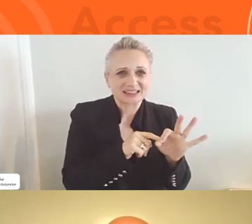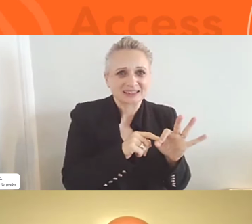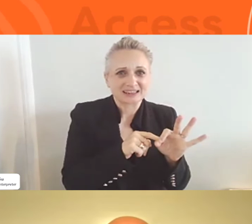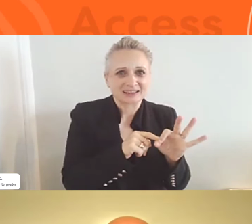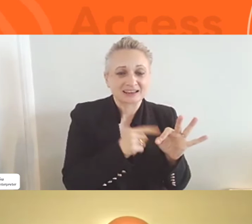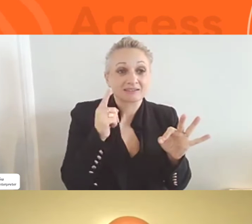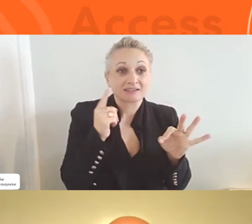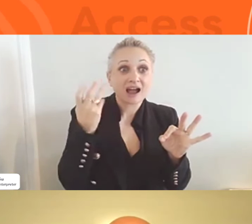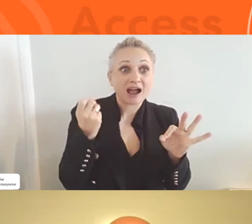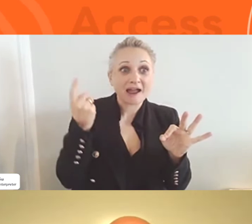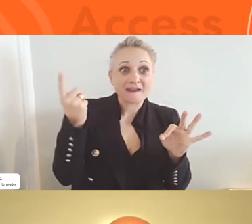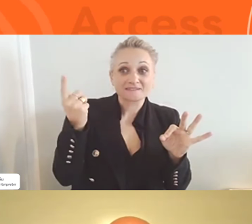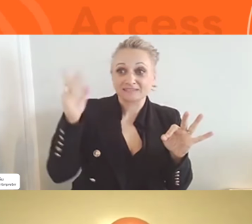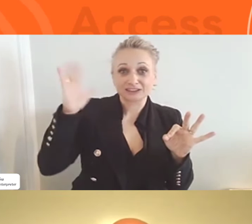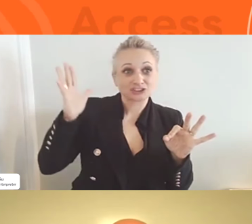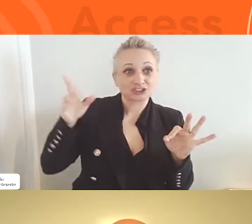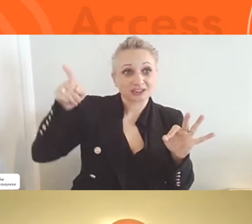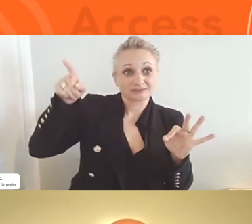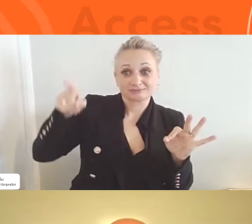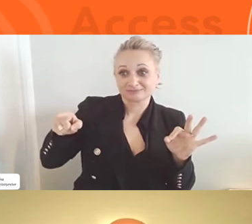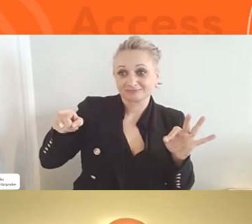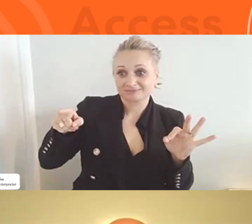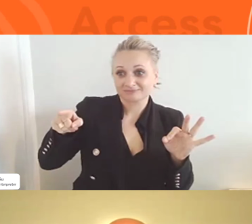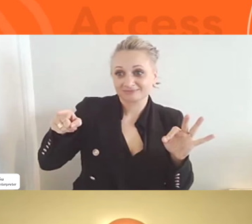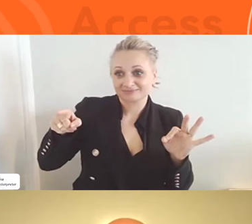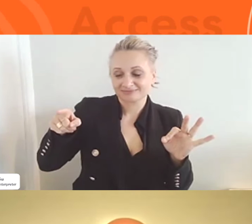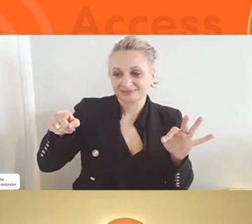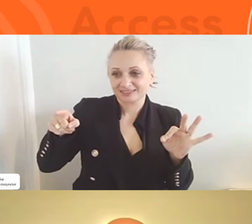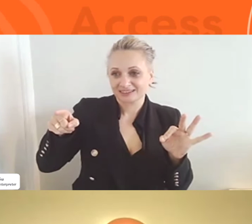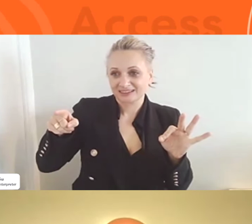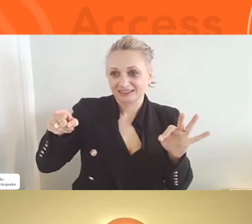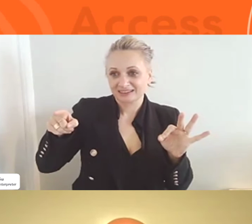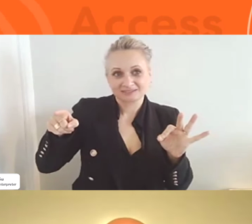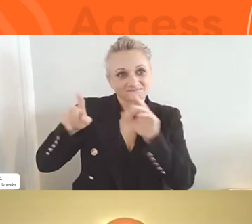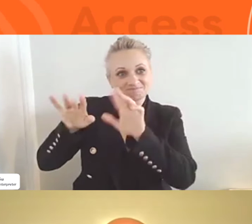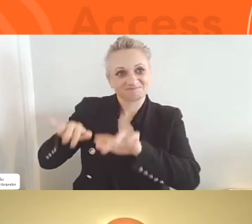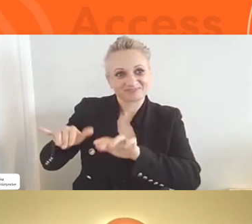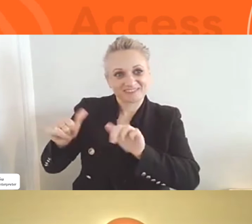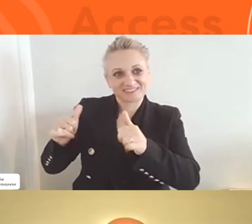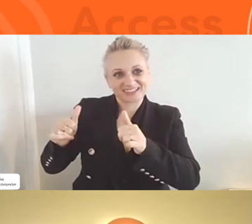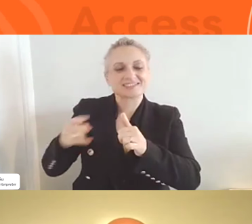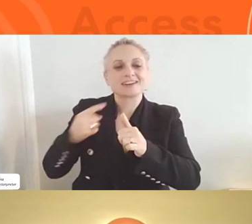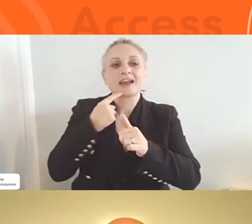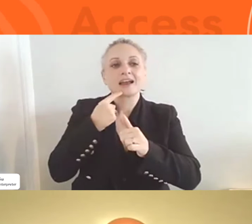the chat as well if it's easier to read, but "For large scale development,